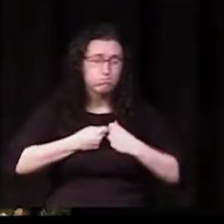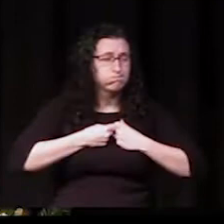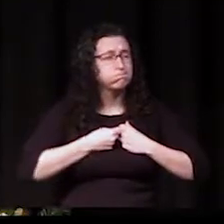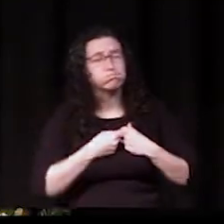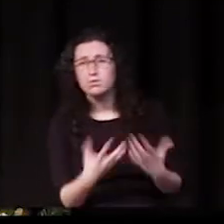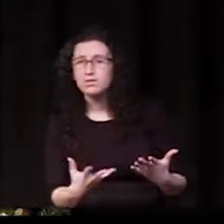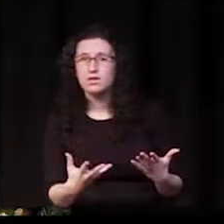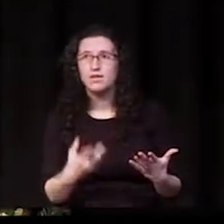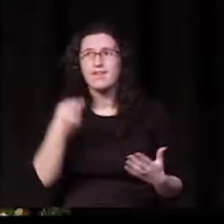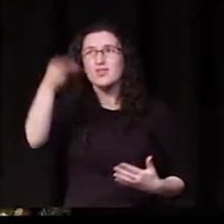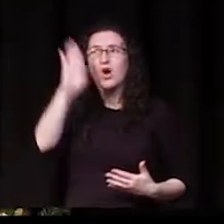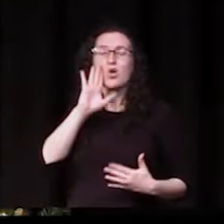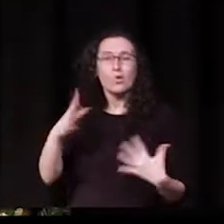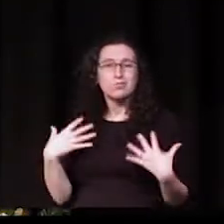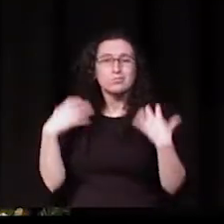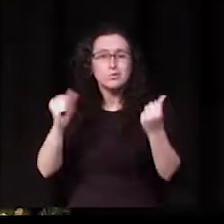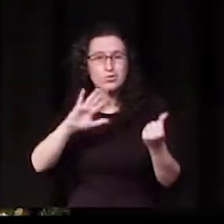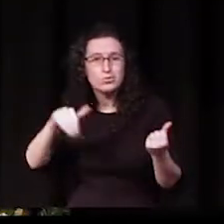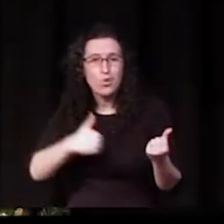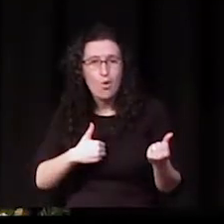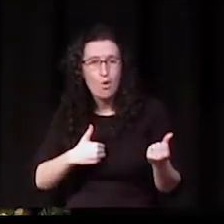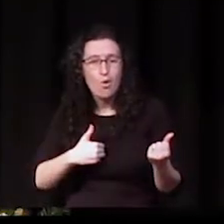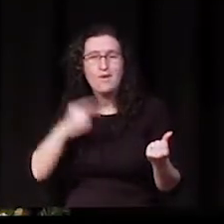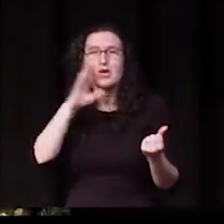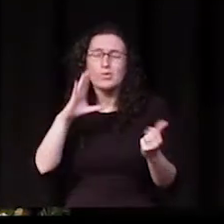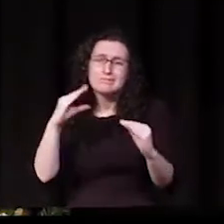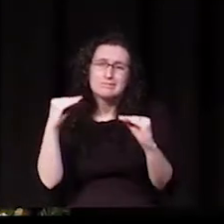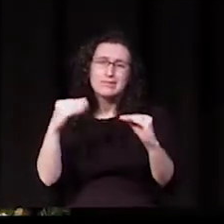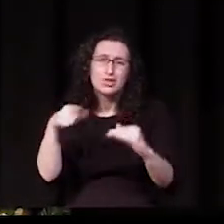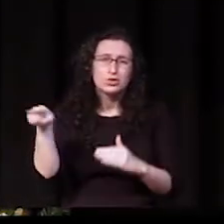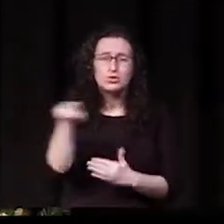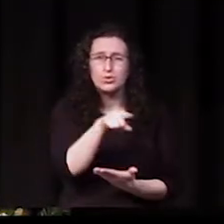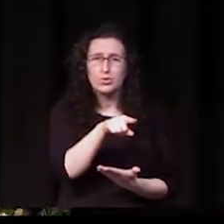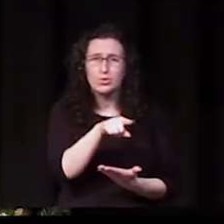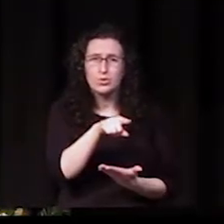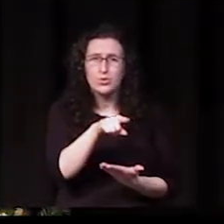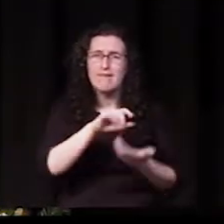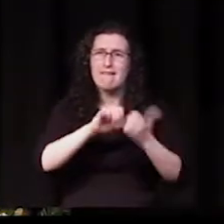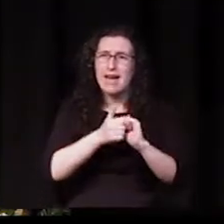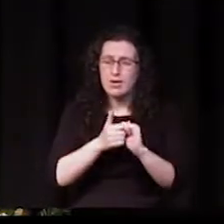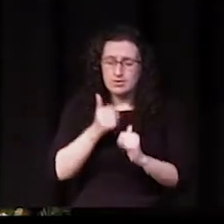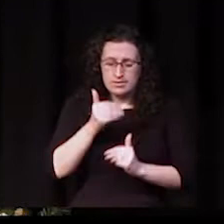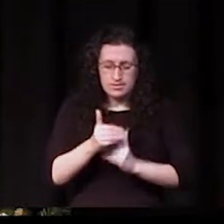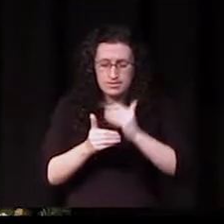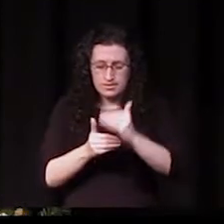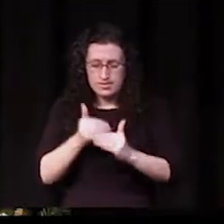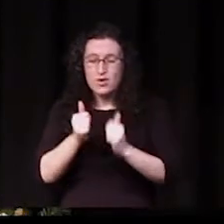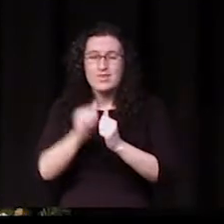God will restore your soul and He will teach you the restful pace of His grace.